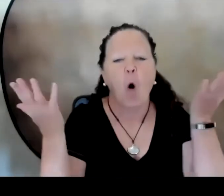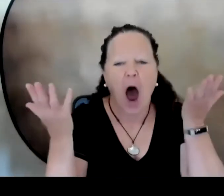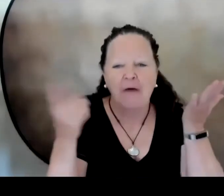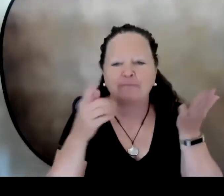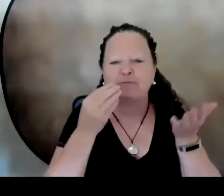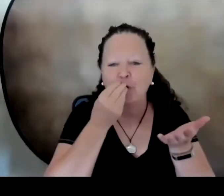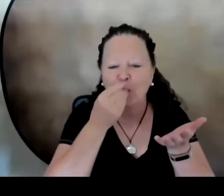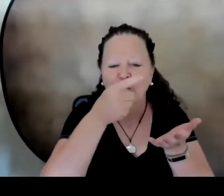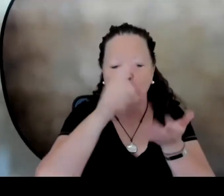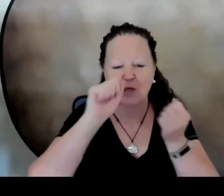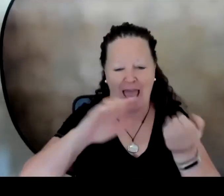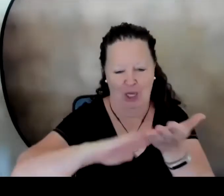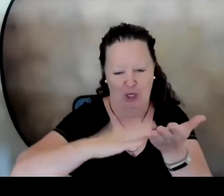Oh, I have lots of foods.